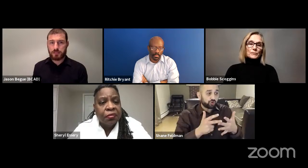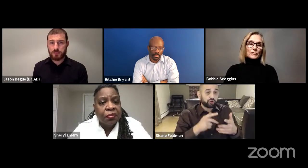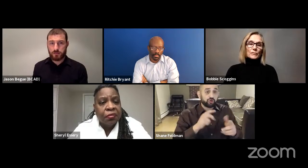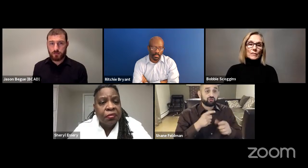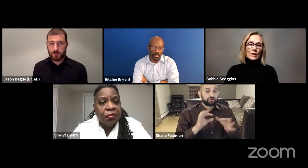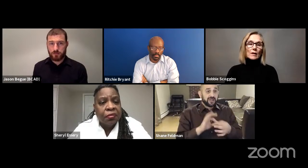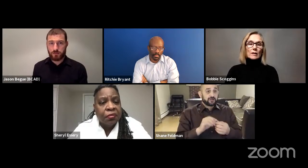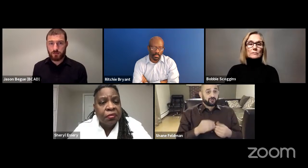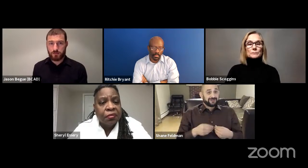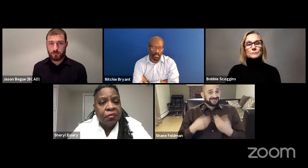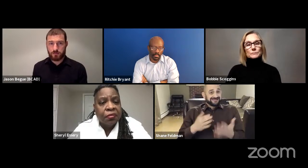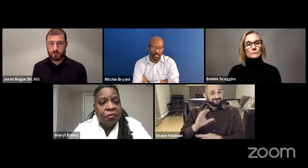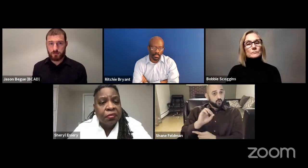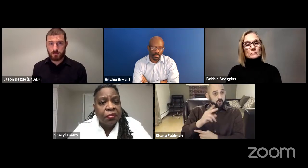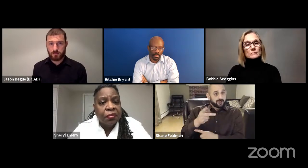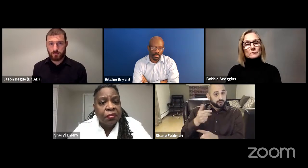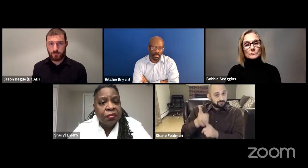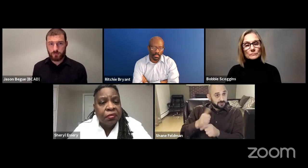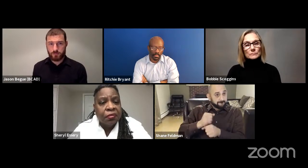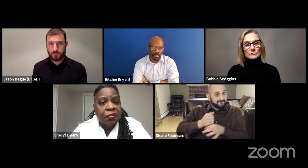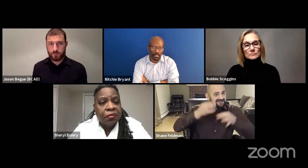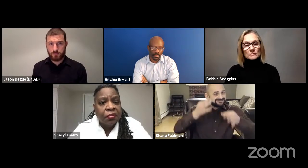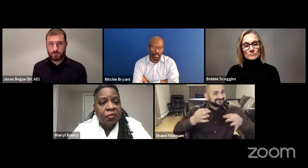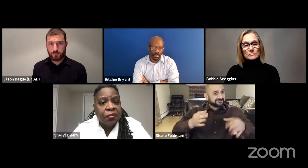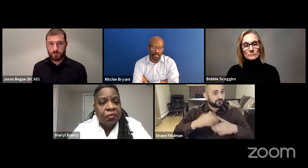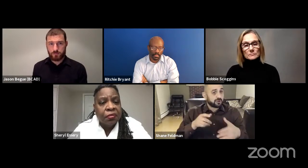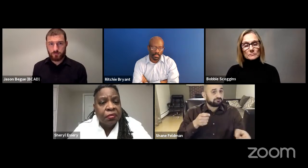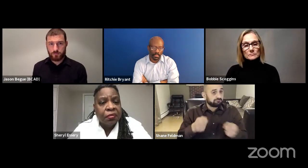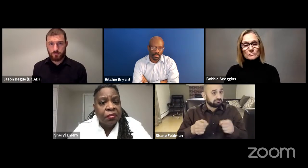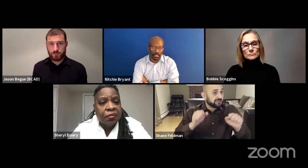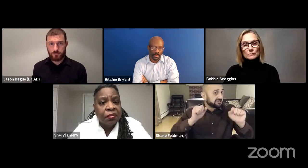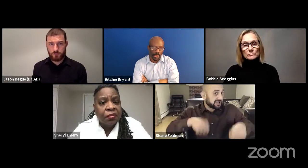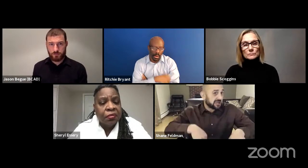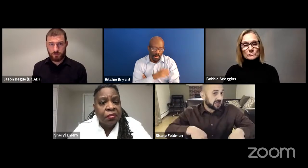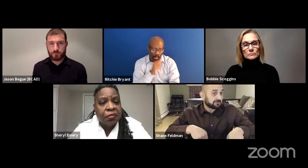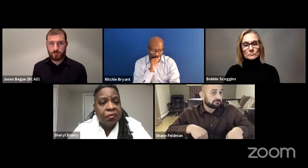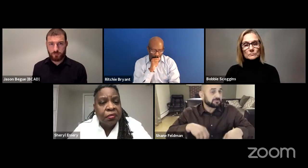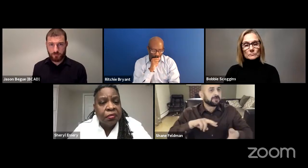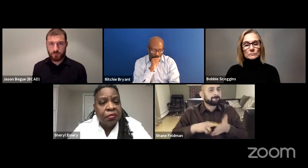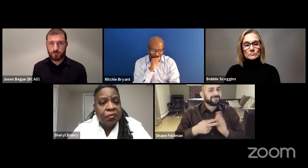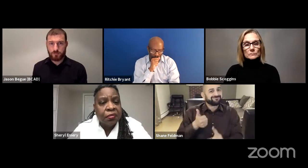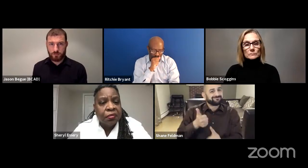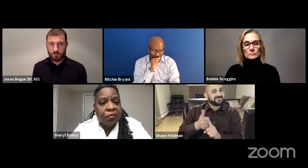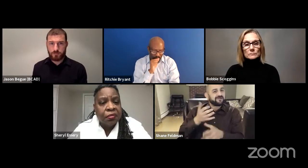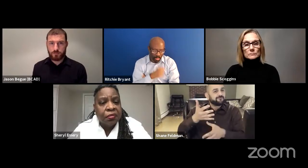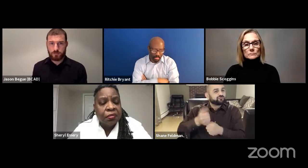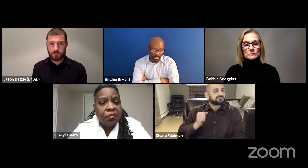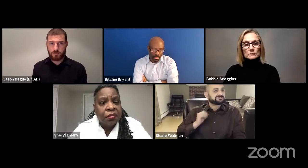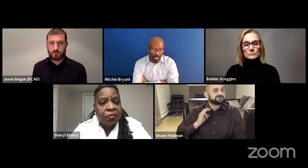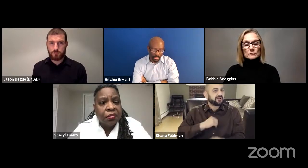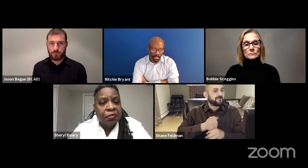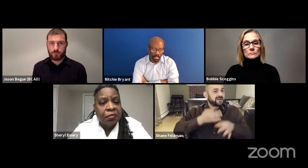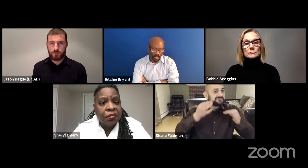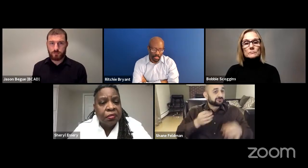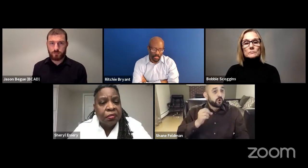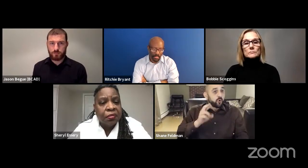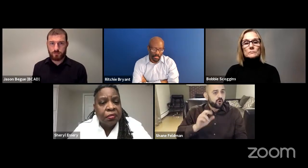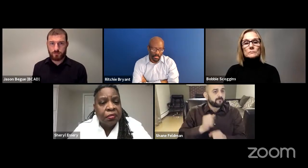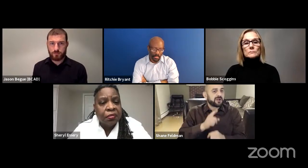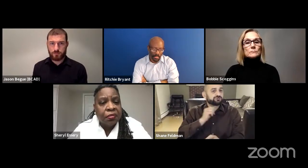is a long process. The third option gives ODHH regulatory authority to make decisions